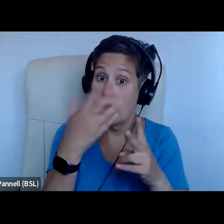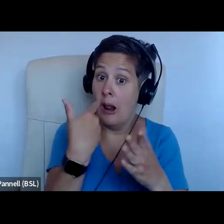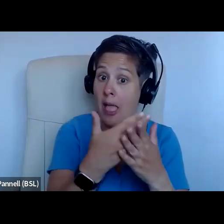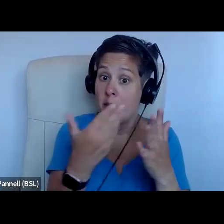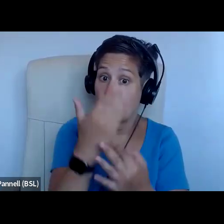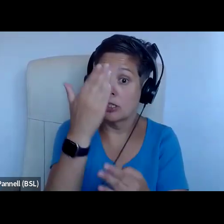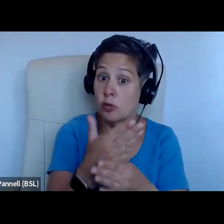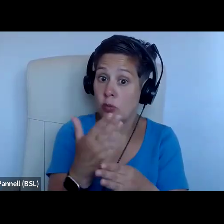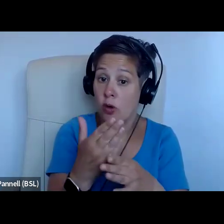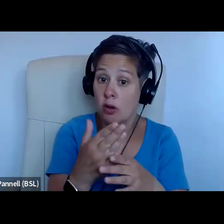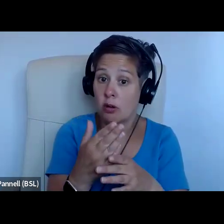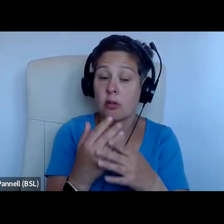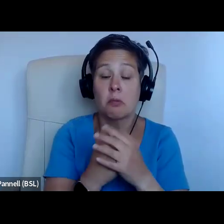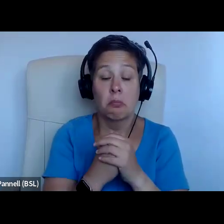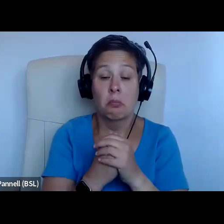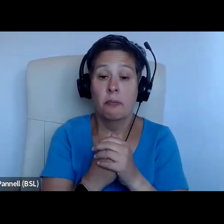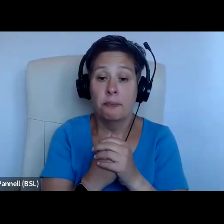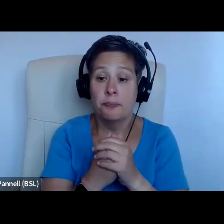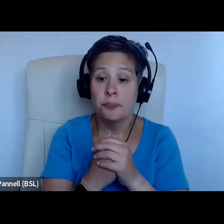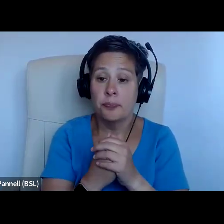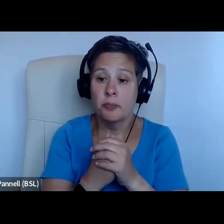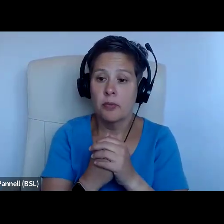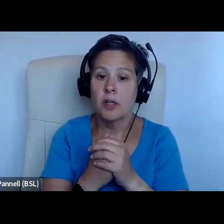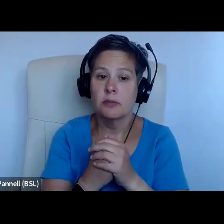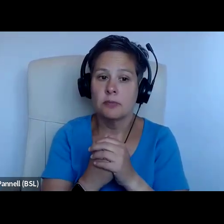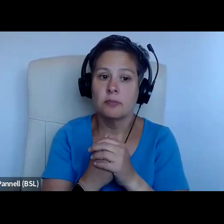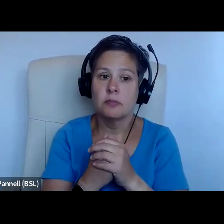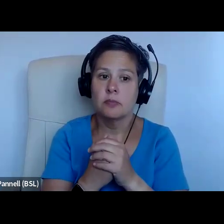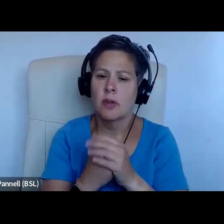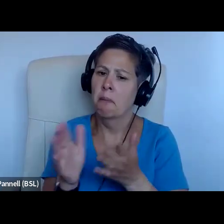even adding to that so that